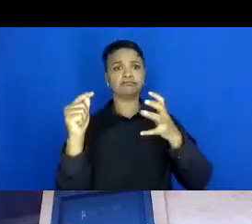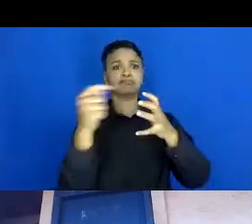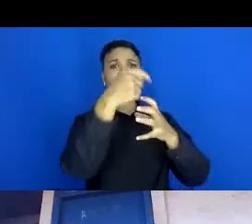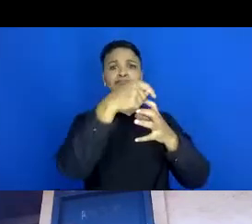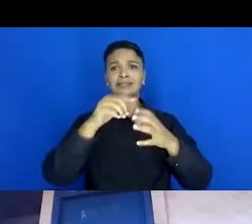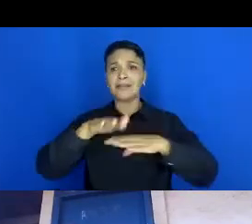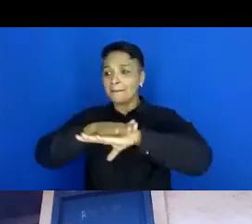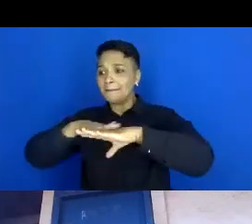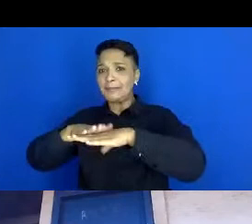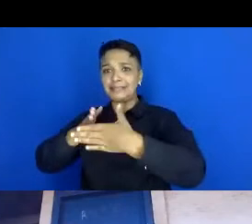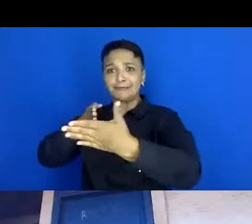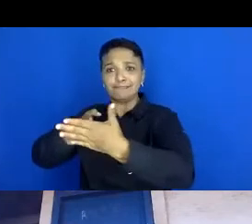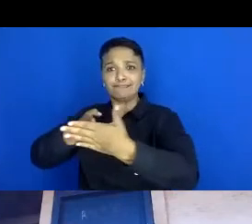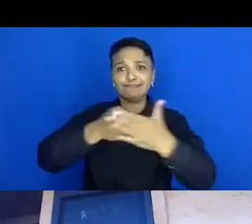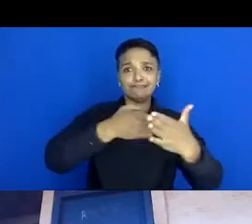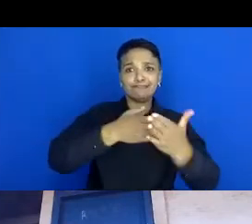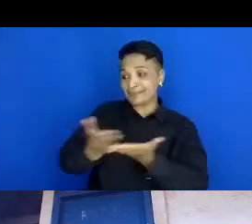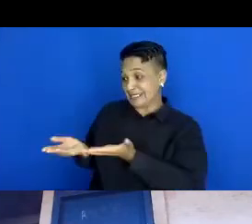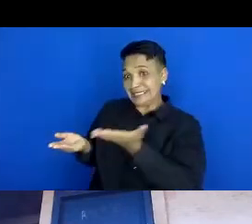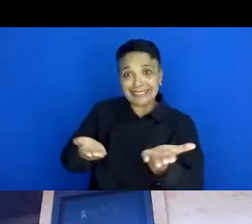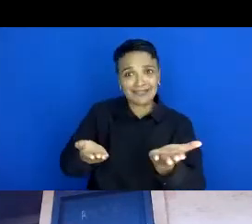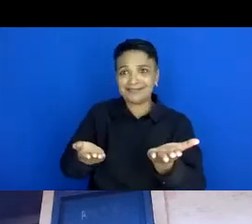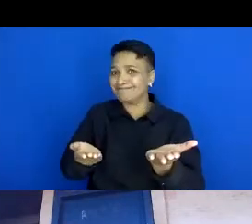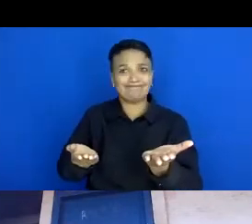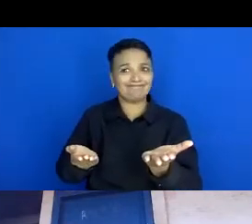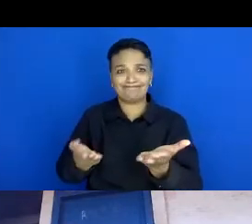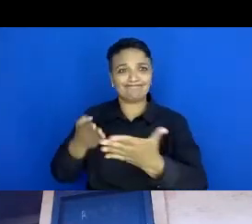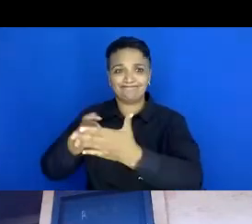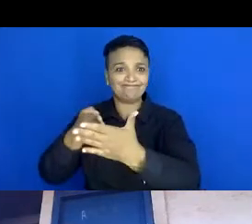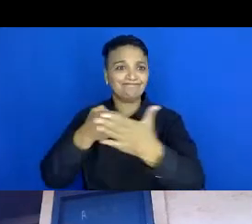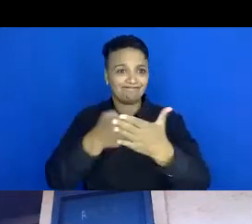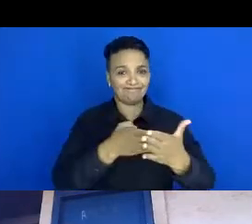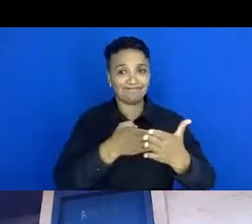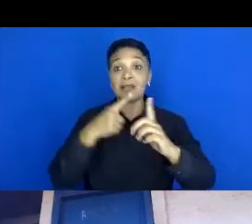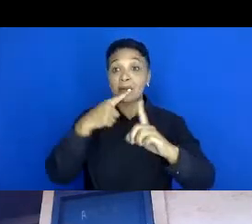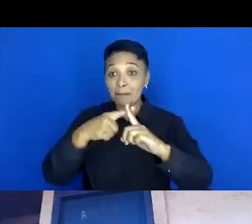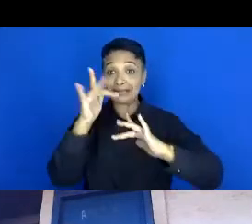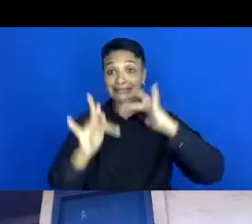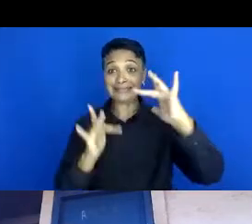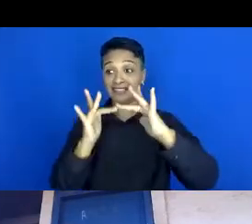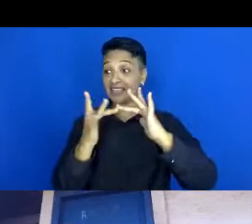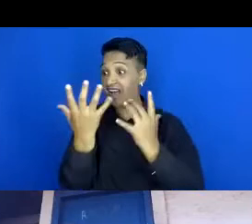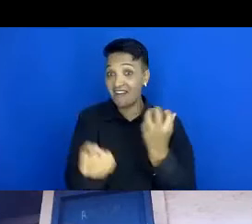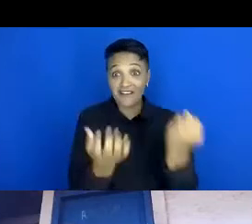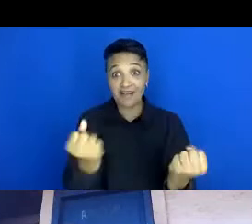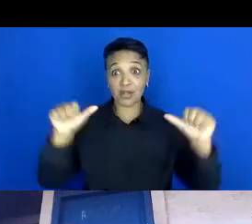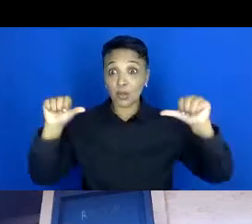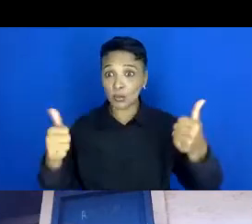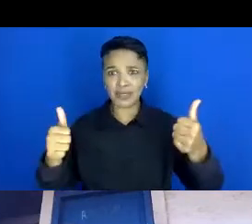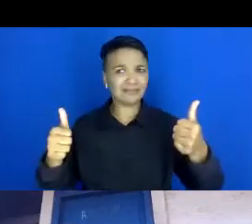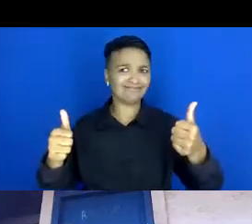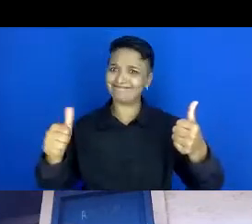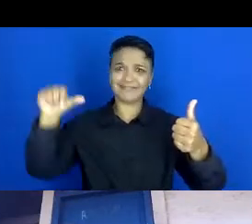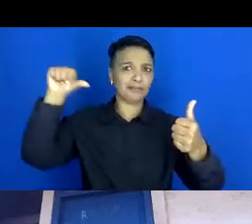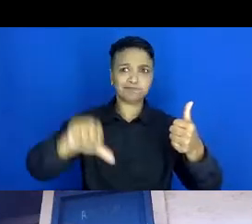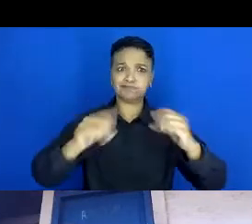adjustments such as captioning or sign language are not applied but we have the right to access